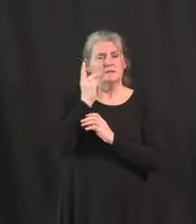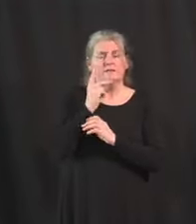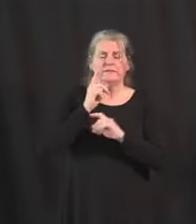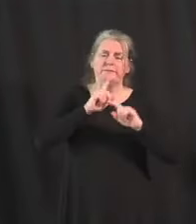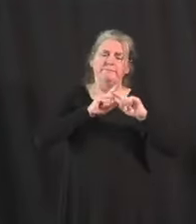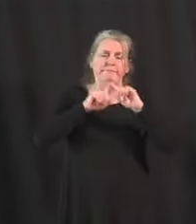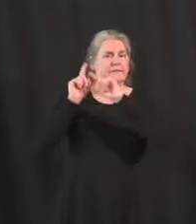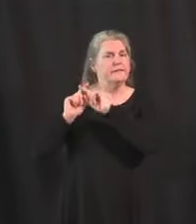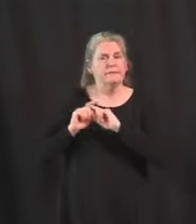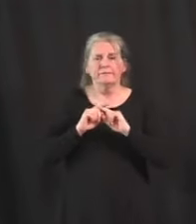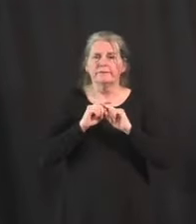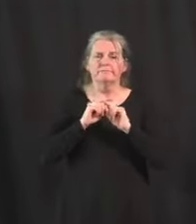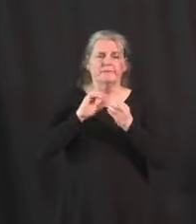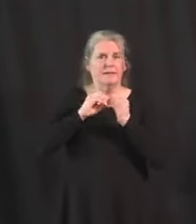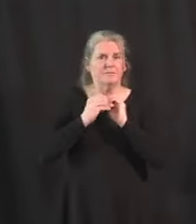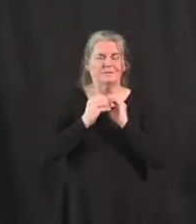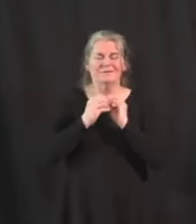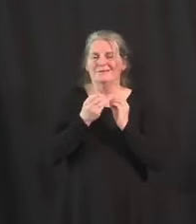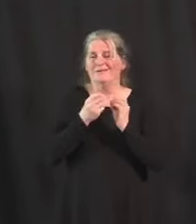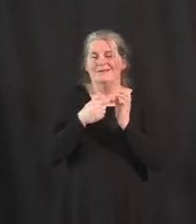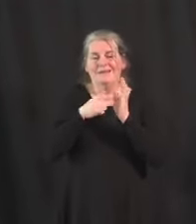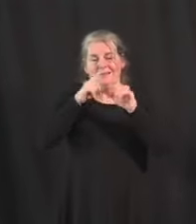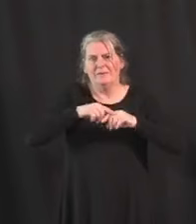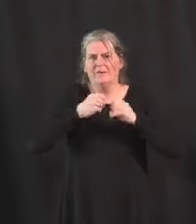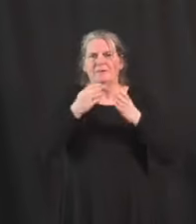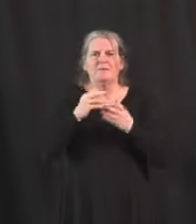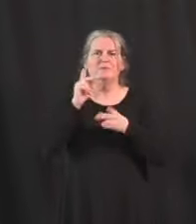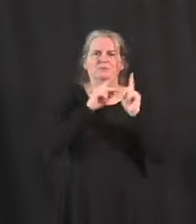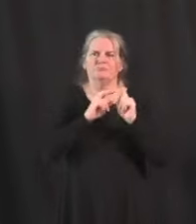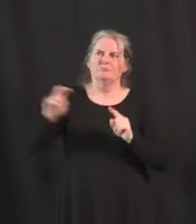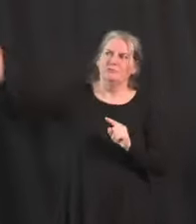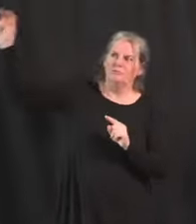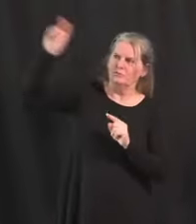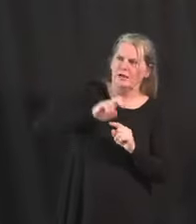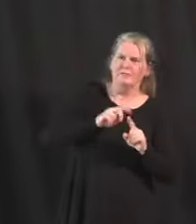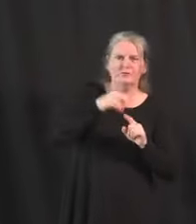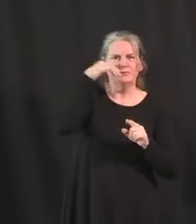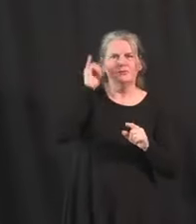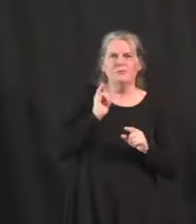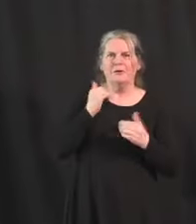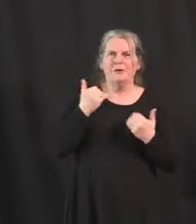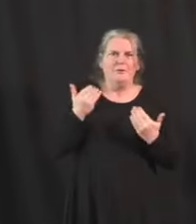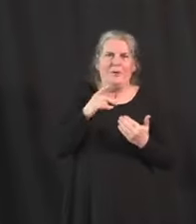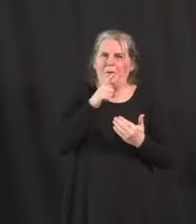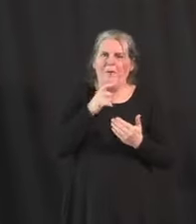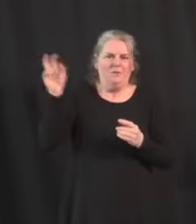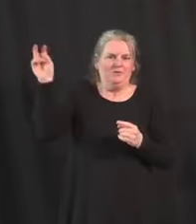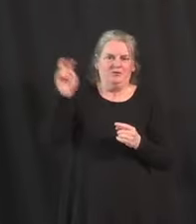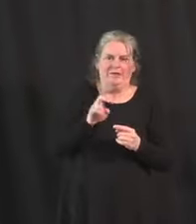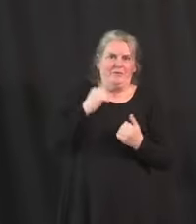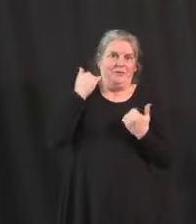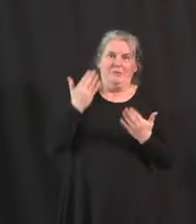NUMBERS OF PEOPLE REALLY TRAVELLING INTO THE TERRITORY. NOW I CAN'T GIVE YOU FIGURES RIGHT NOW ON NUMBERS WHO HAVE TRAVELLED IN.